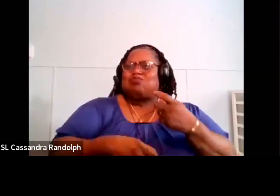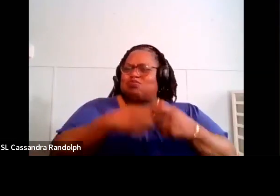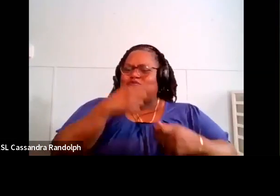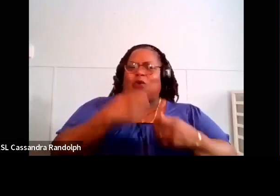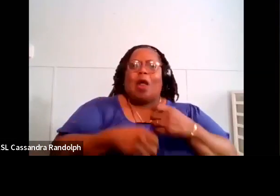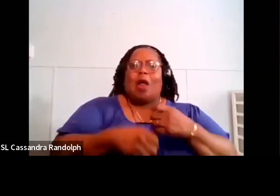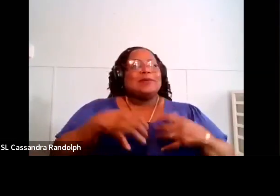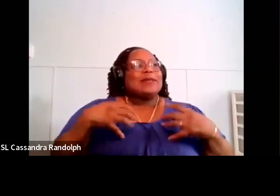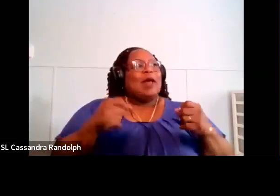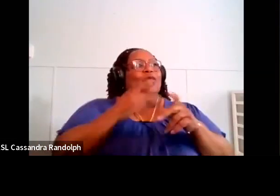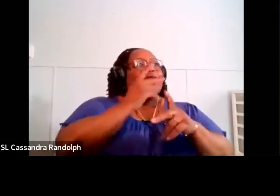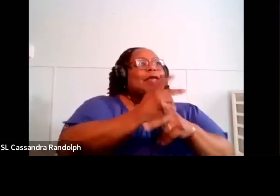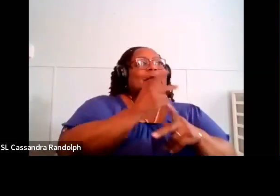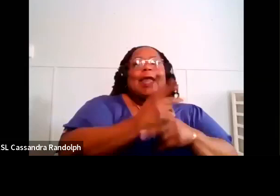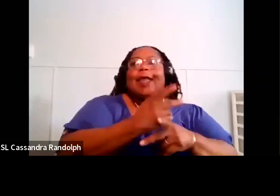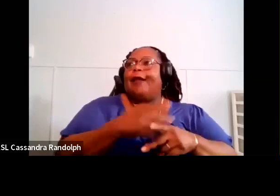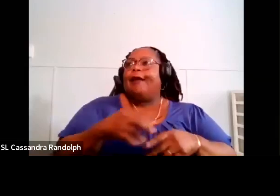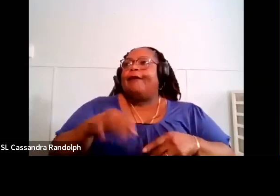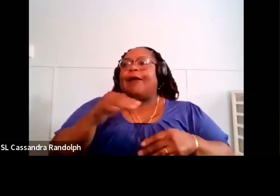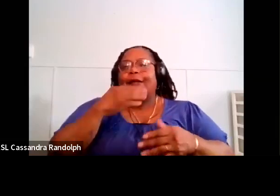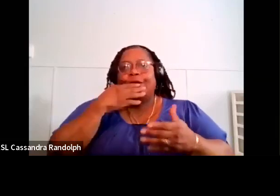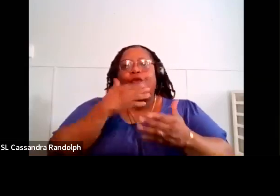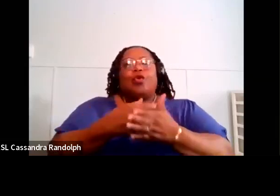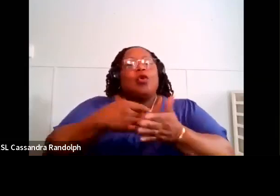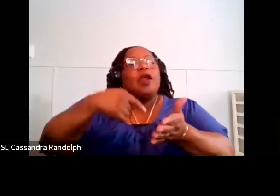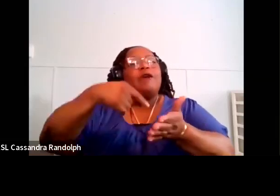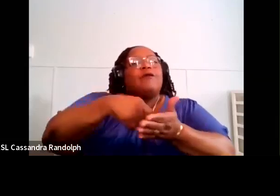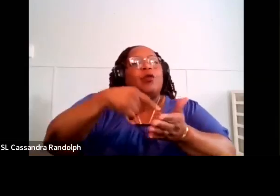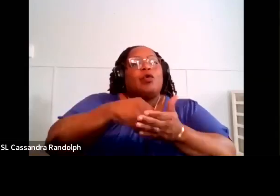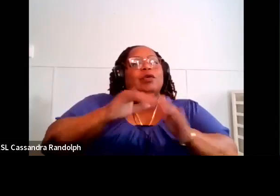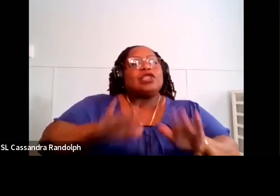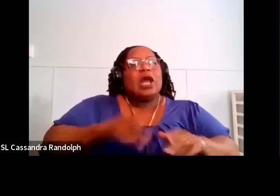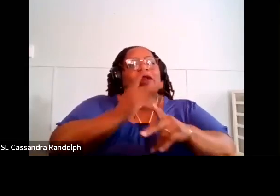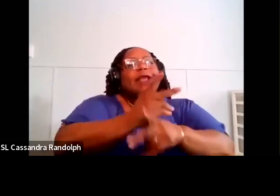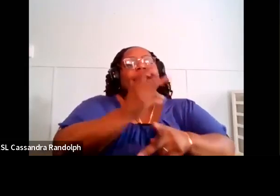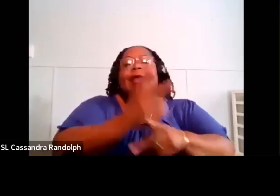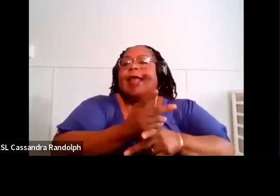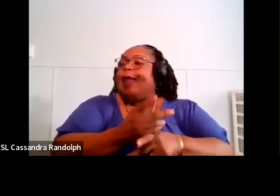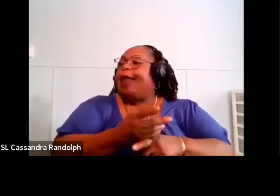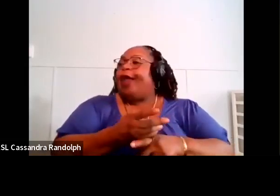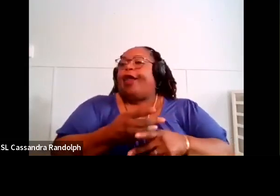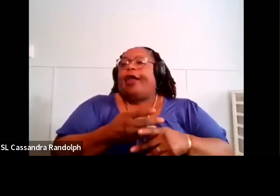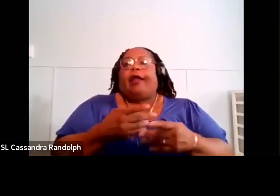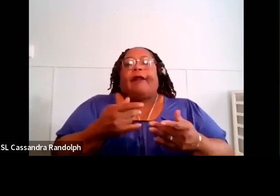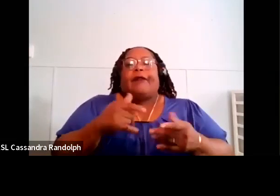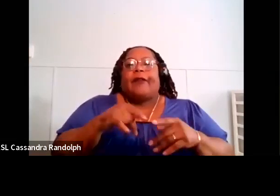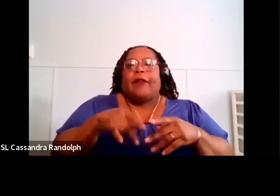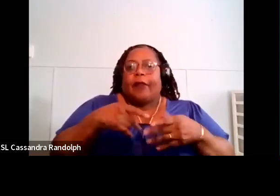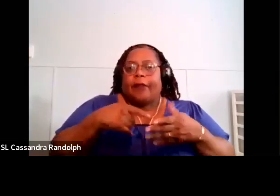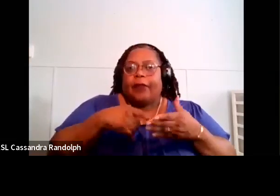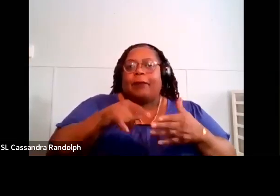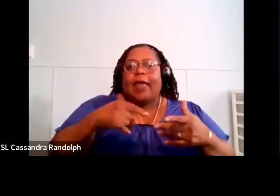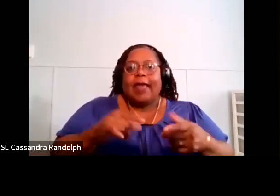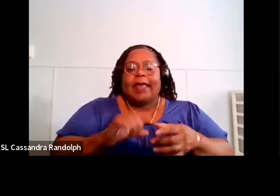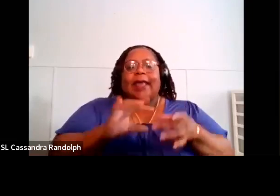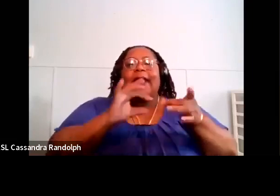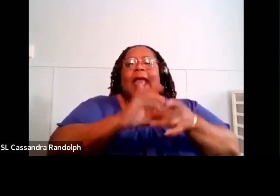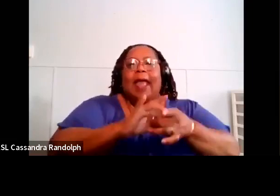across the whole nation and across the world in different places and parts we face challenges. We face hardships . Whether we are talking